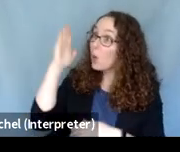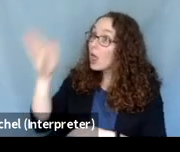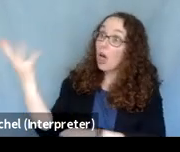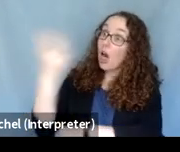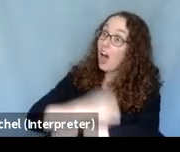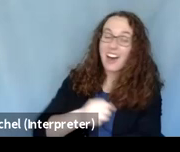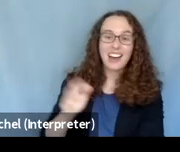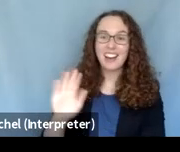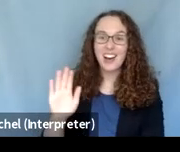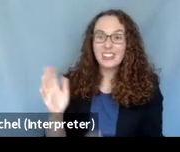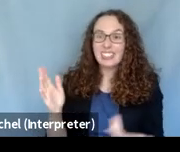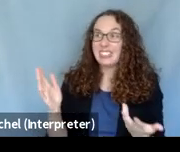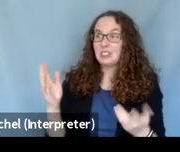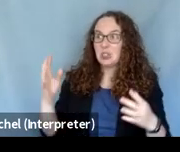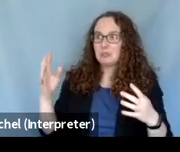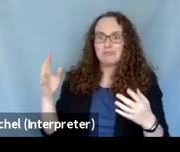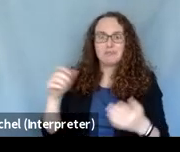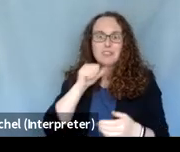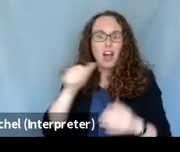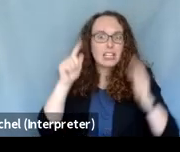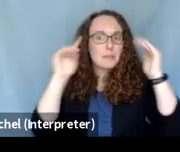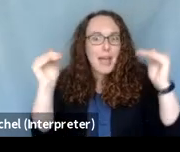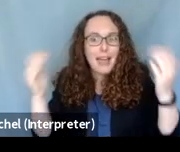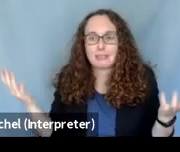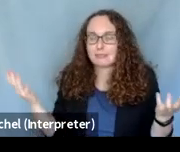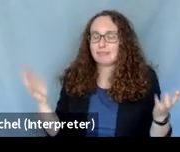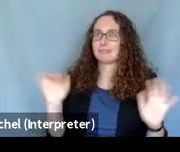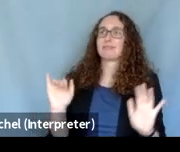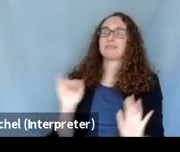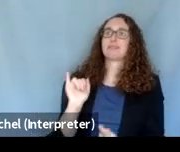activities that are happening virtually. Research does show